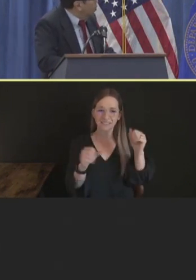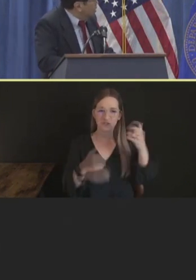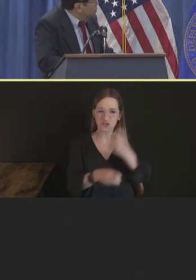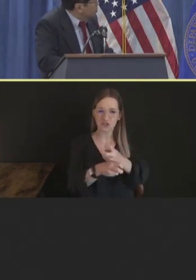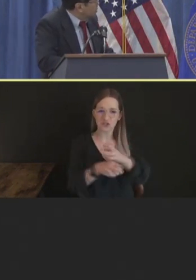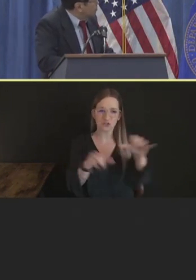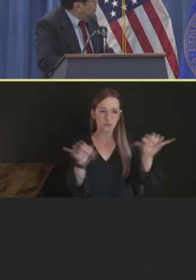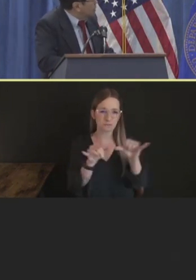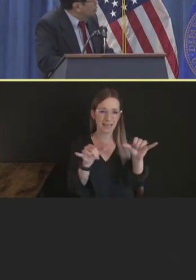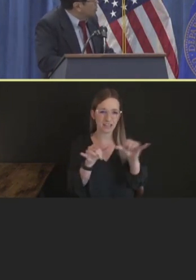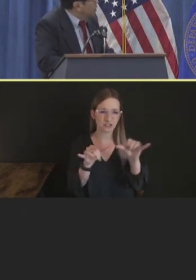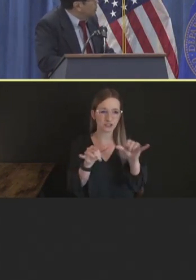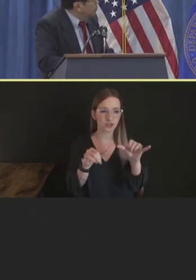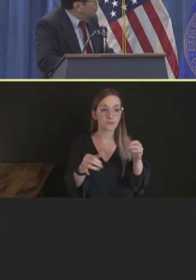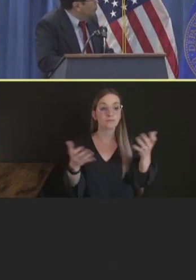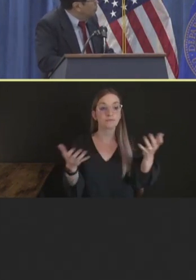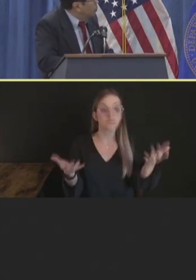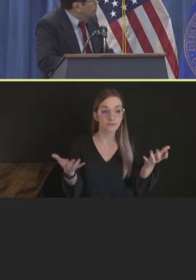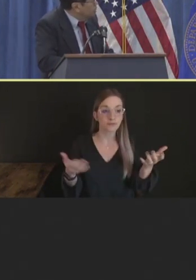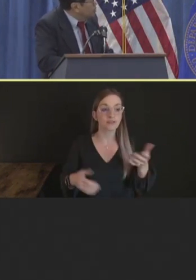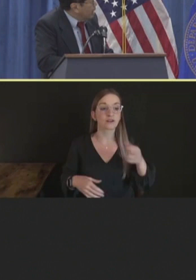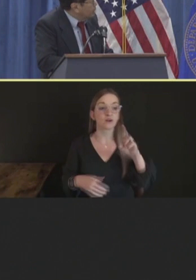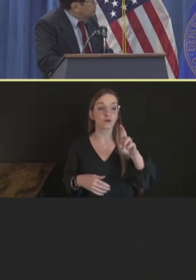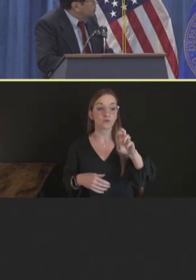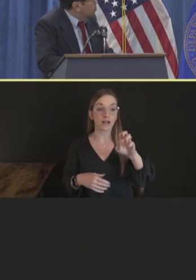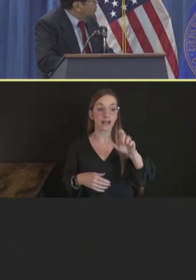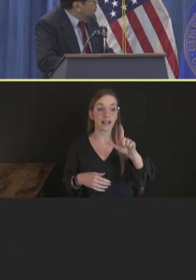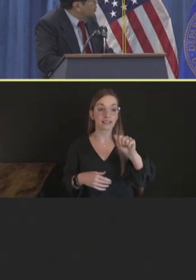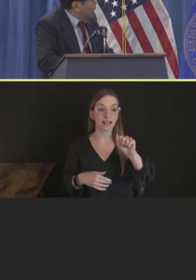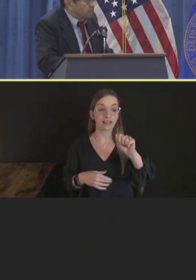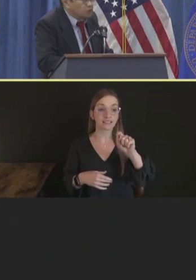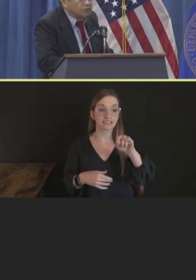relative safety can only be inferred from relative absence of multiple adverse events